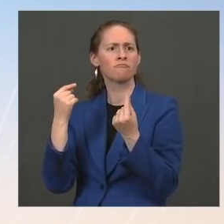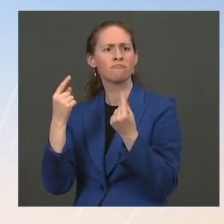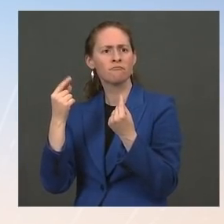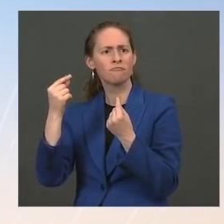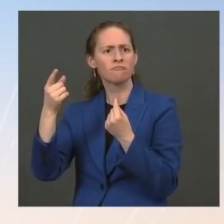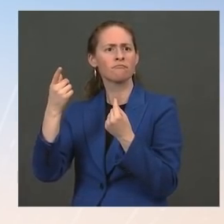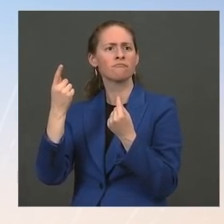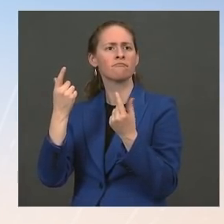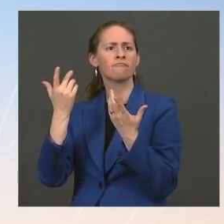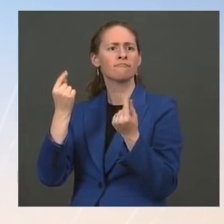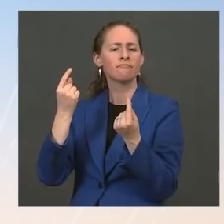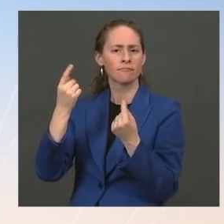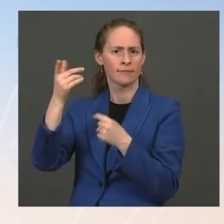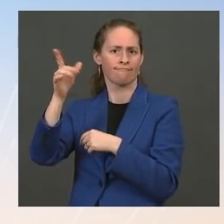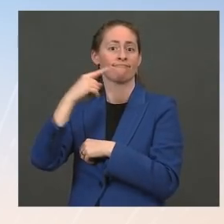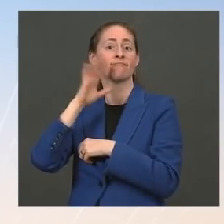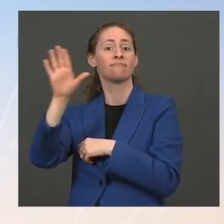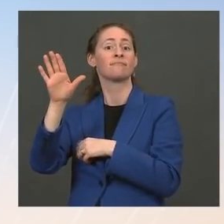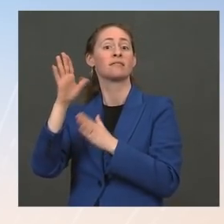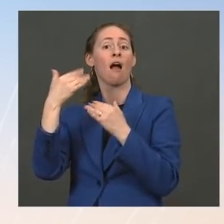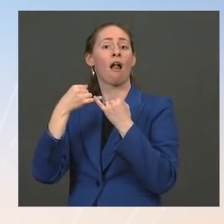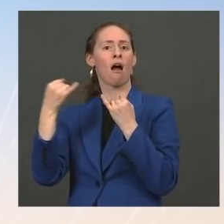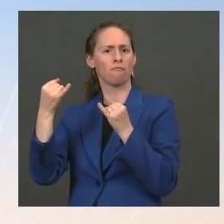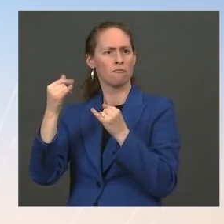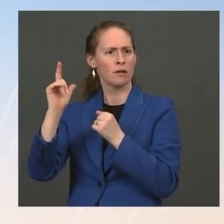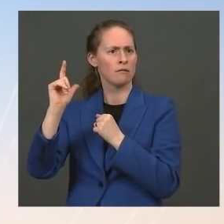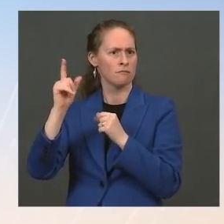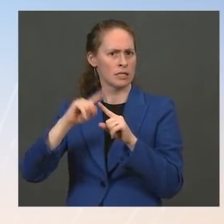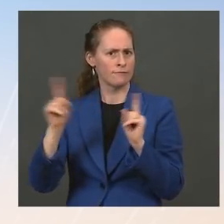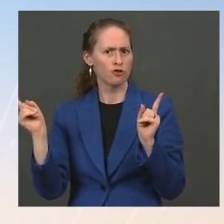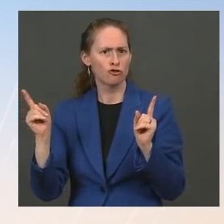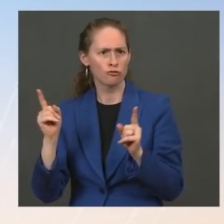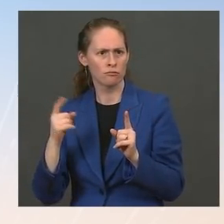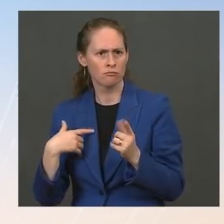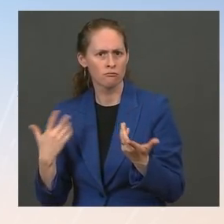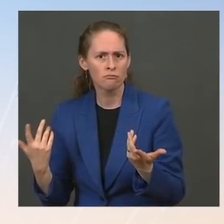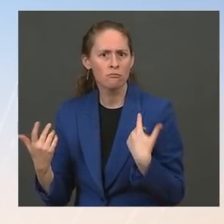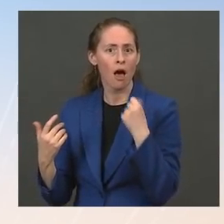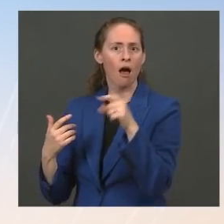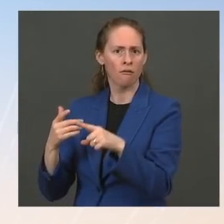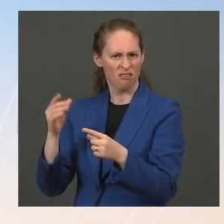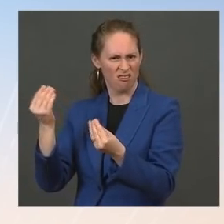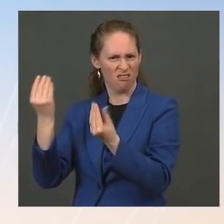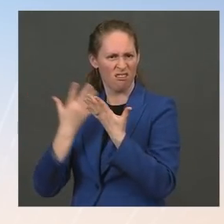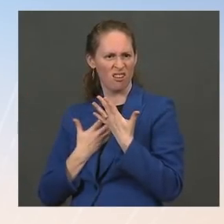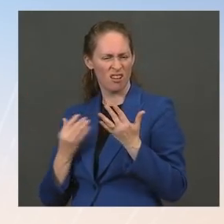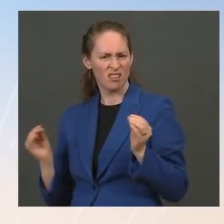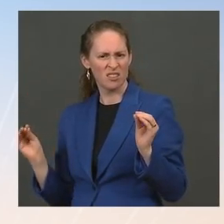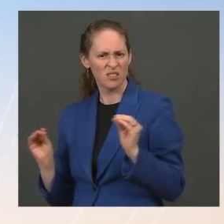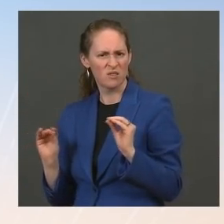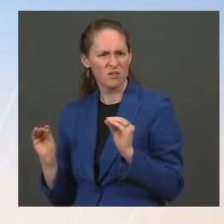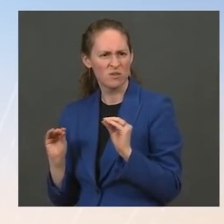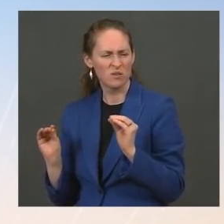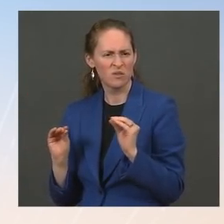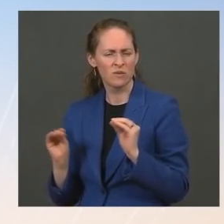and they've not responded to requests for how many employees have requested religious exemptions and how many have gotten them. And that's an important distinction.